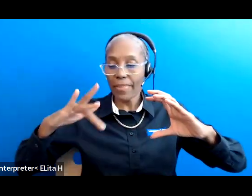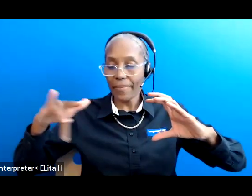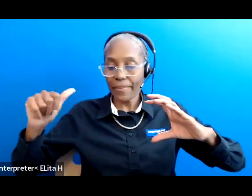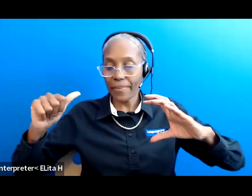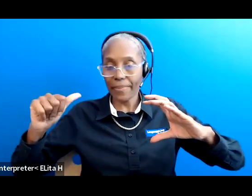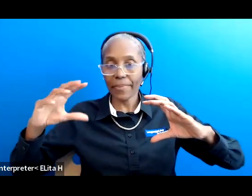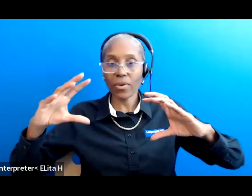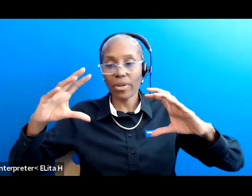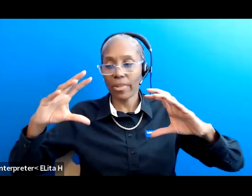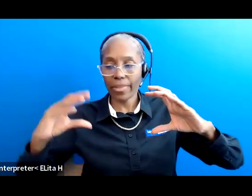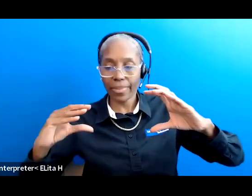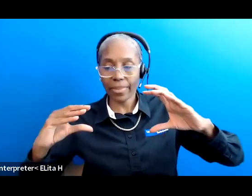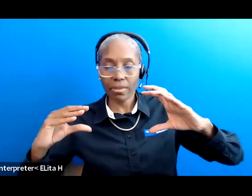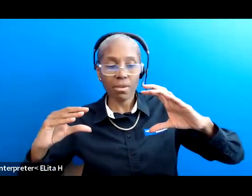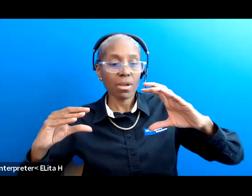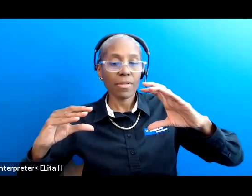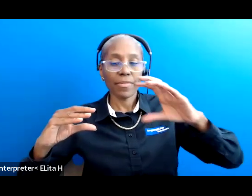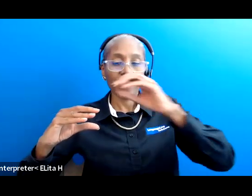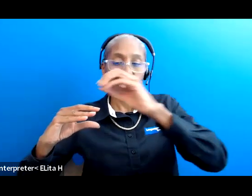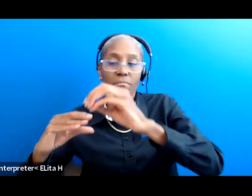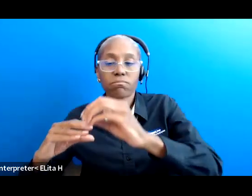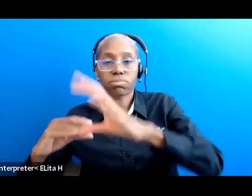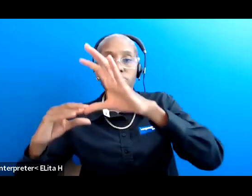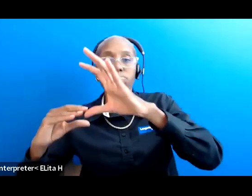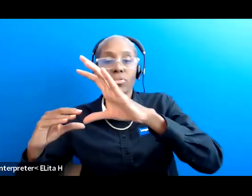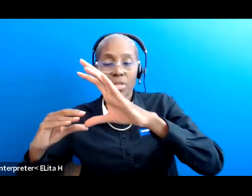lowered in pressure, and then it automatically rotates around.